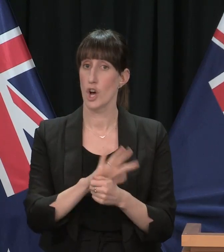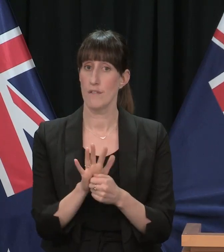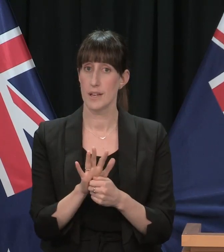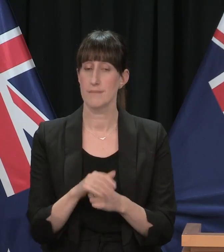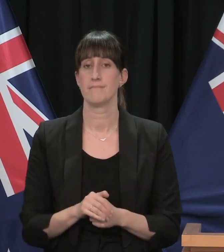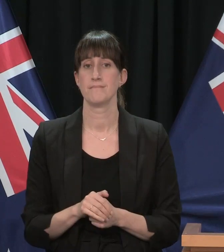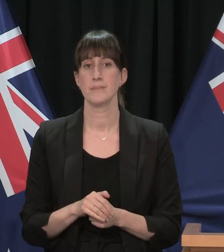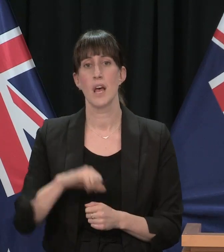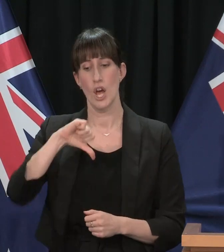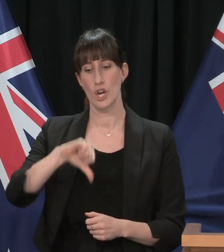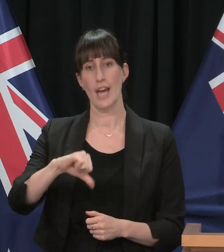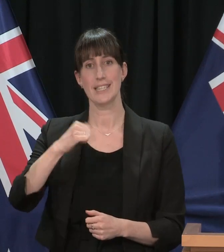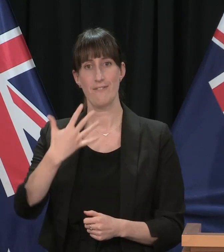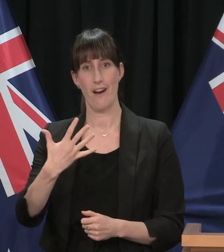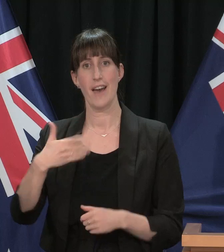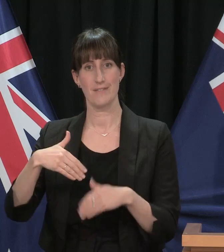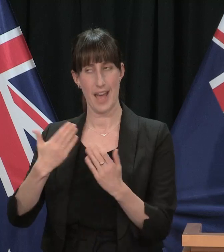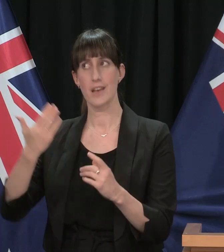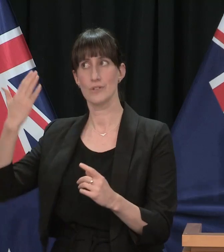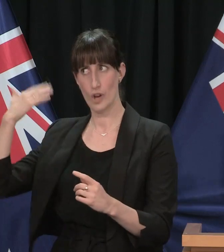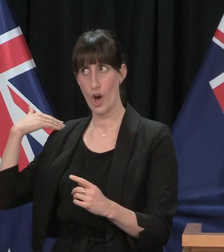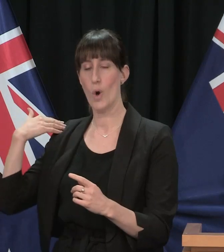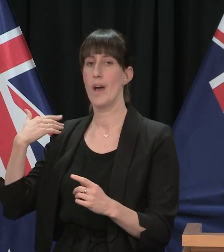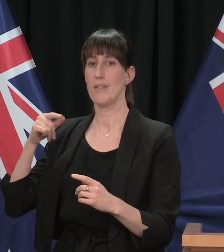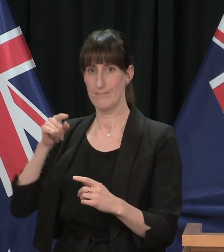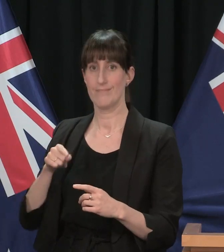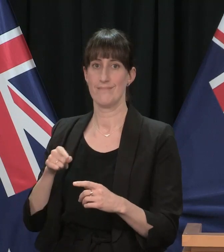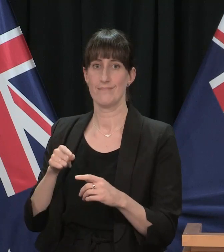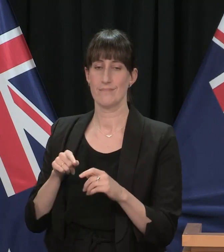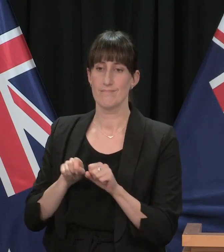Thank you there. Are no now cases of